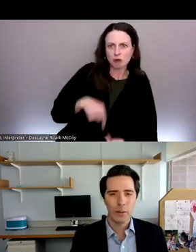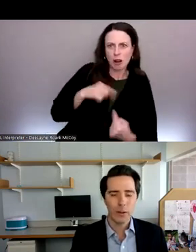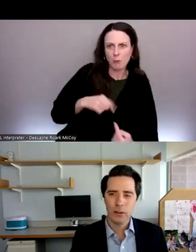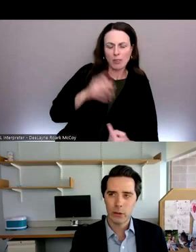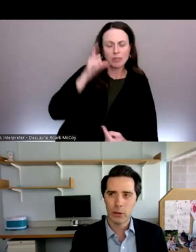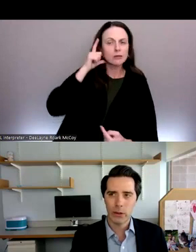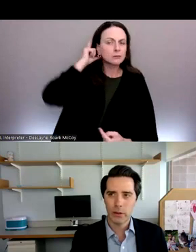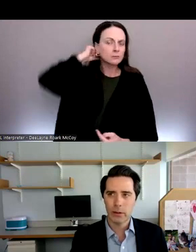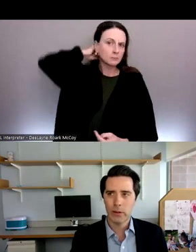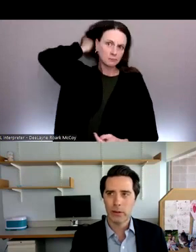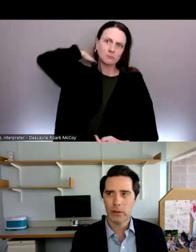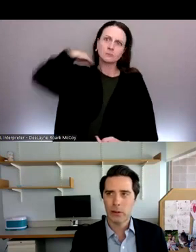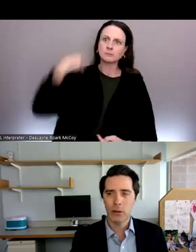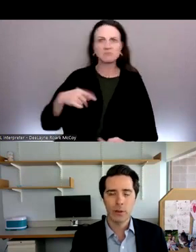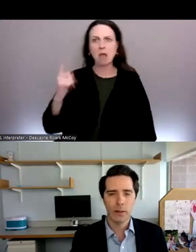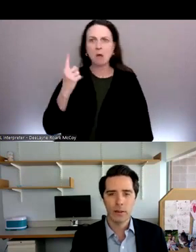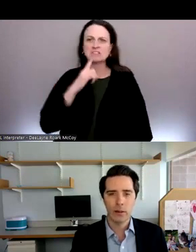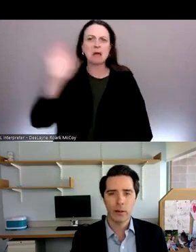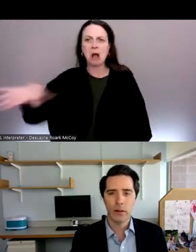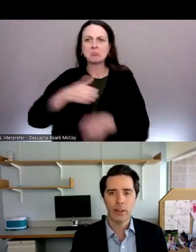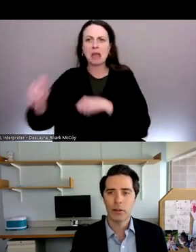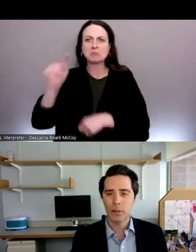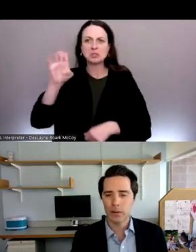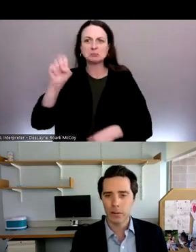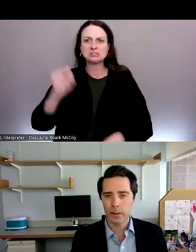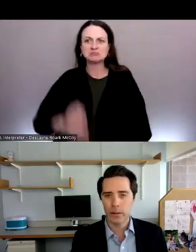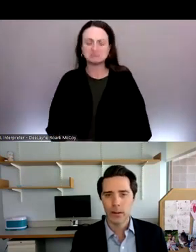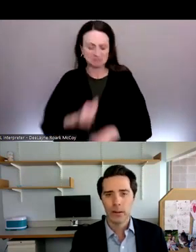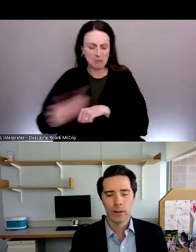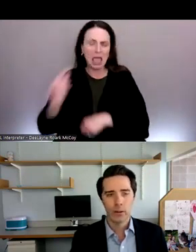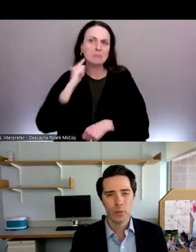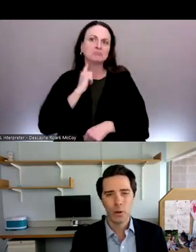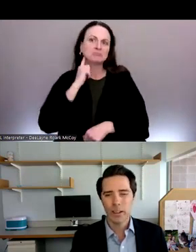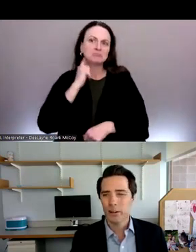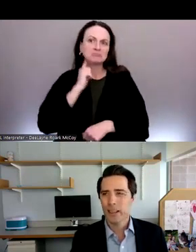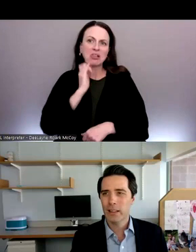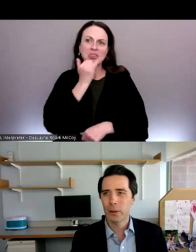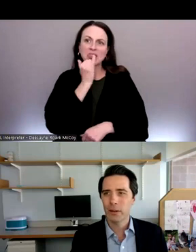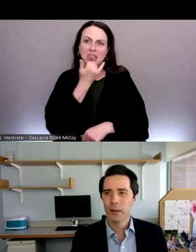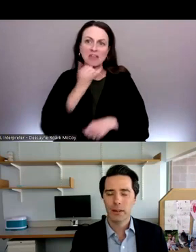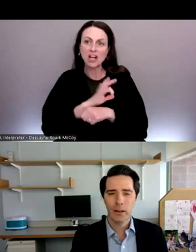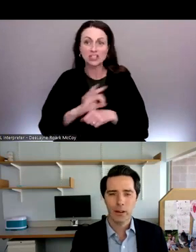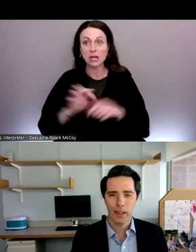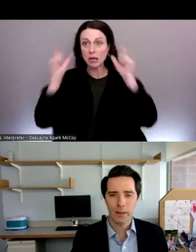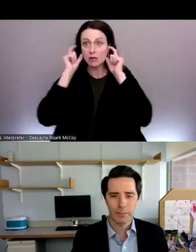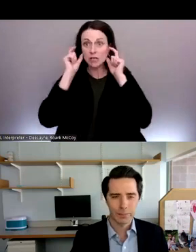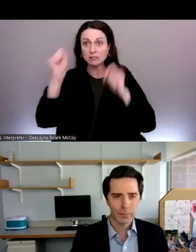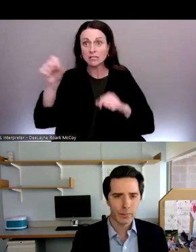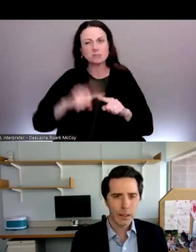attributed to her tubes and her eustachian tube dysfunction so she wore